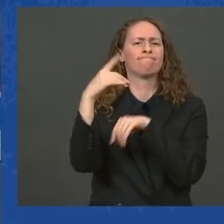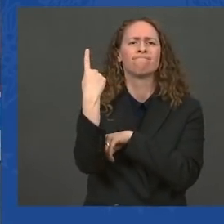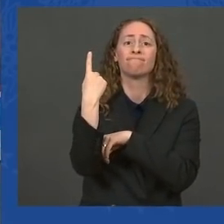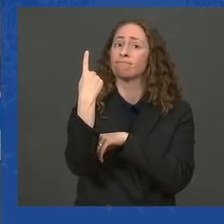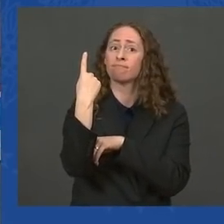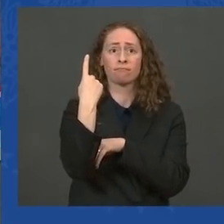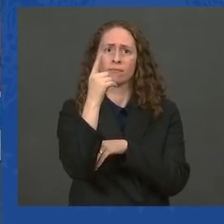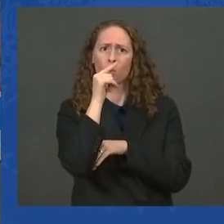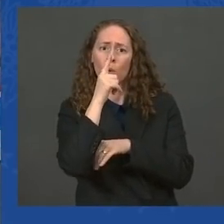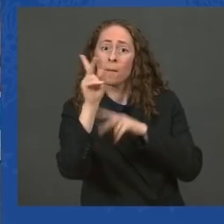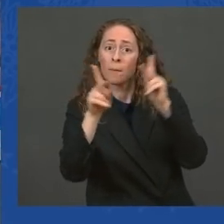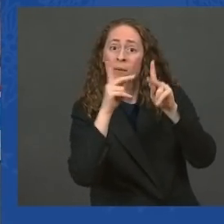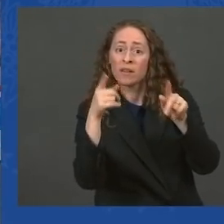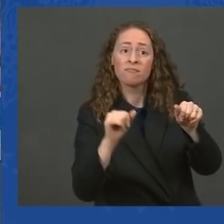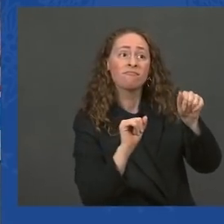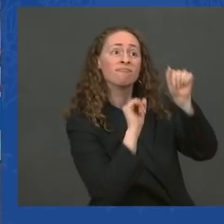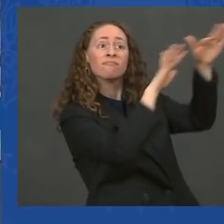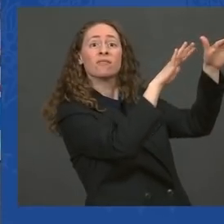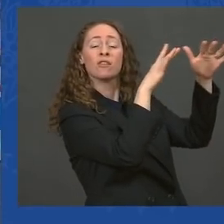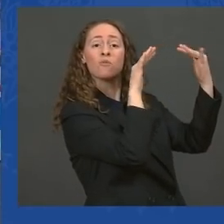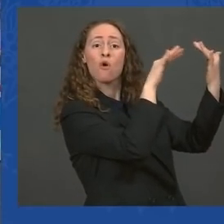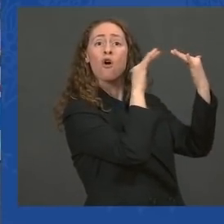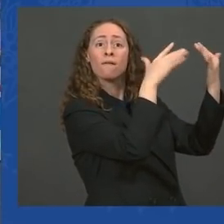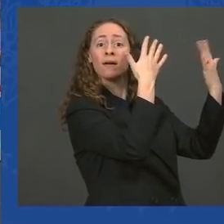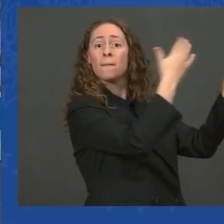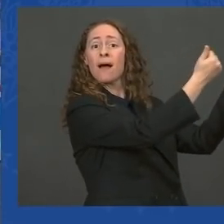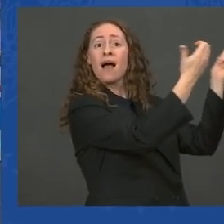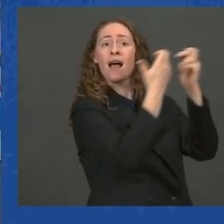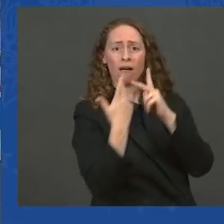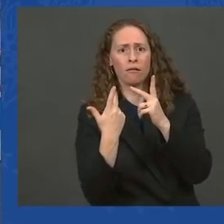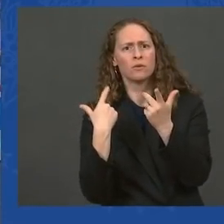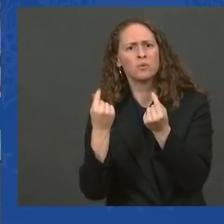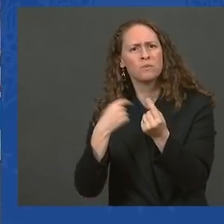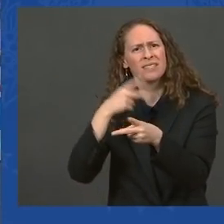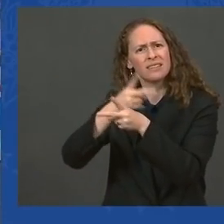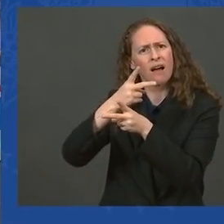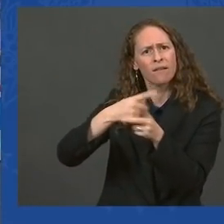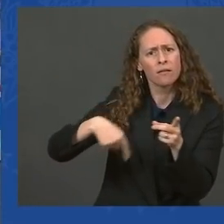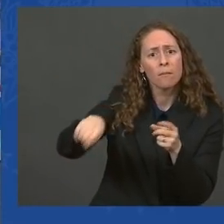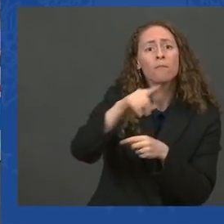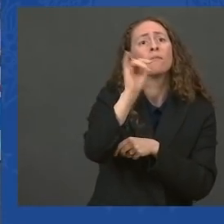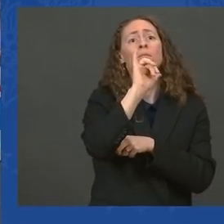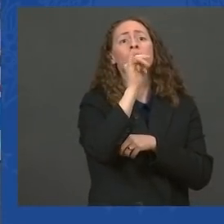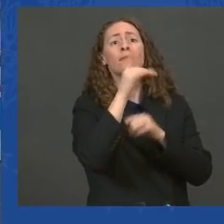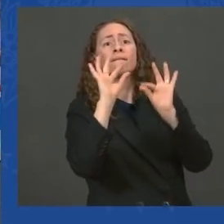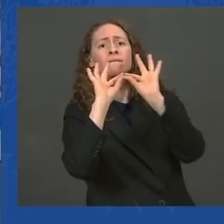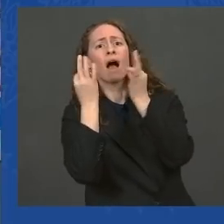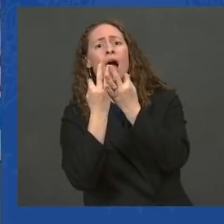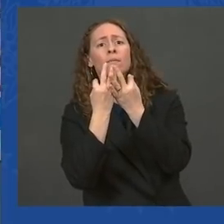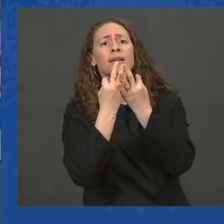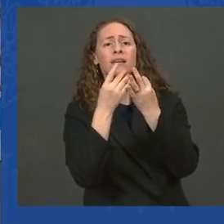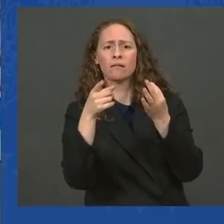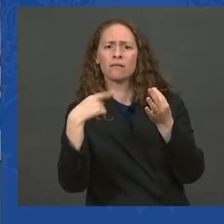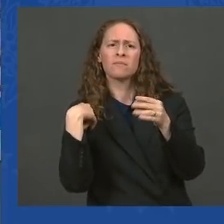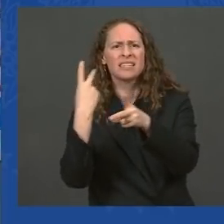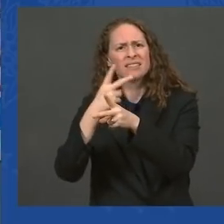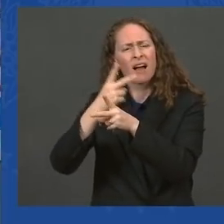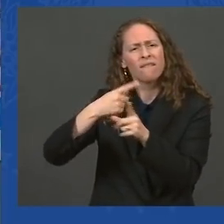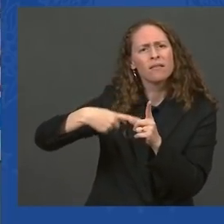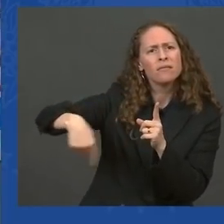And that's a -- that's a lifetime commitment -- a lifetime commitment the nation owes to every one of our veterans,